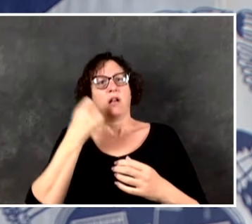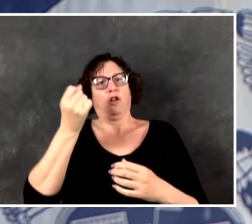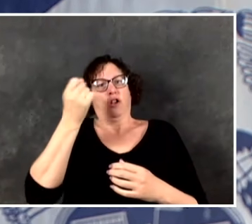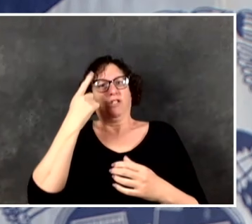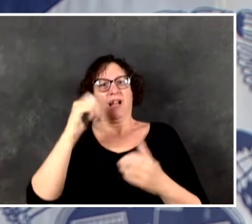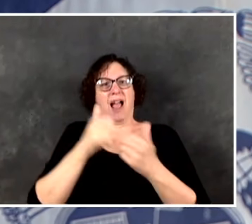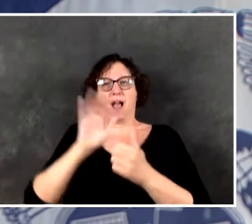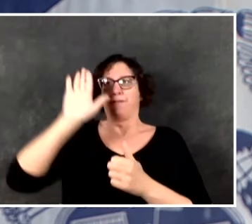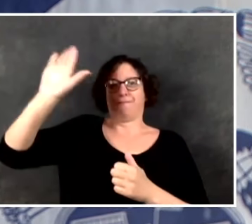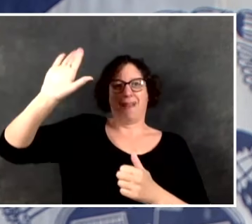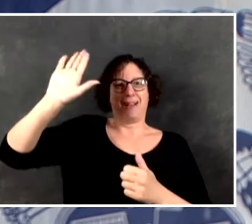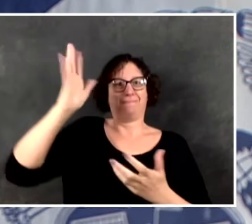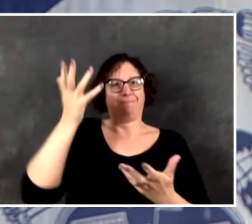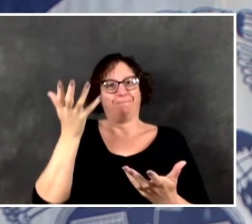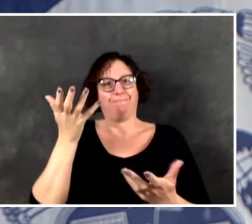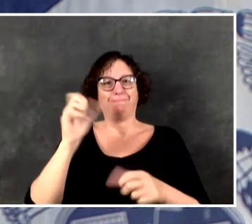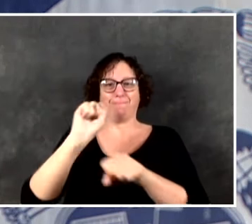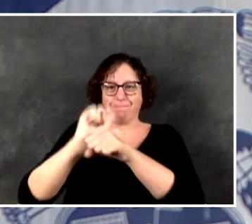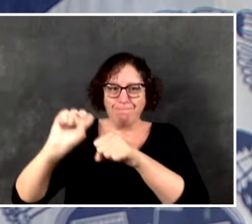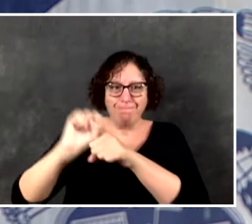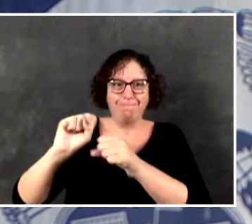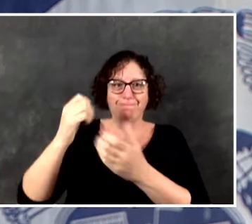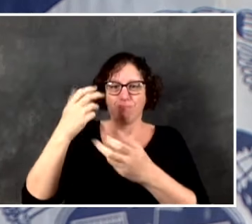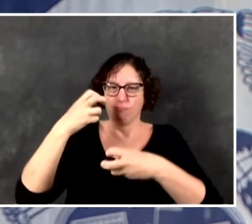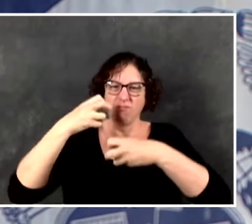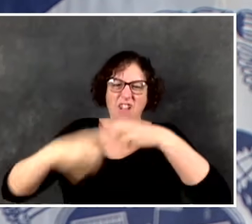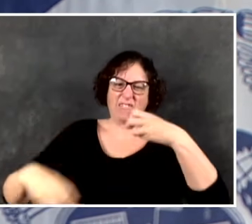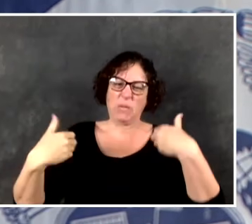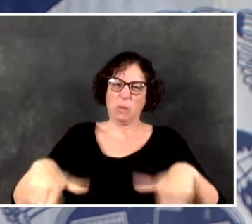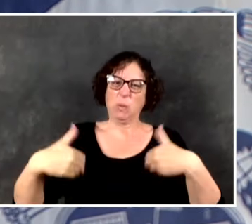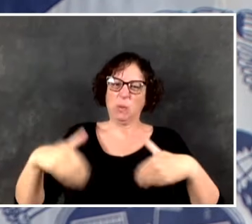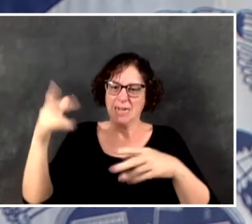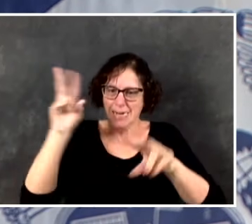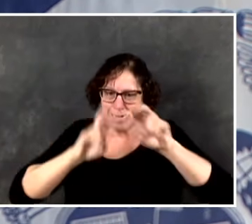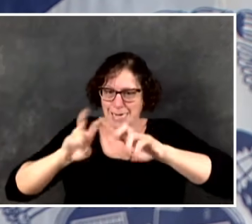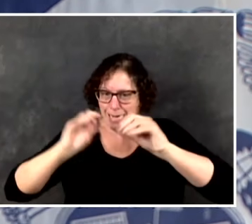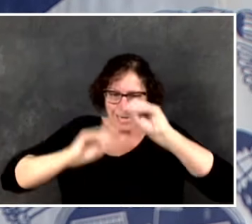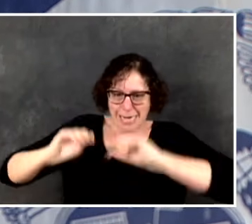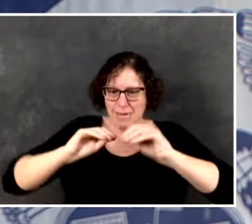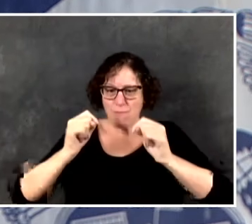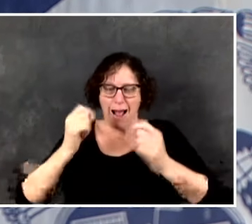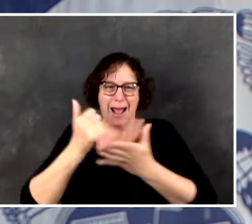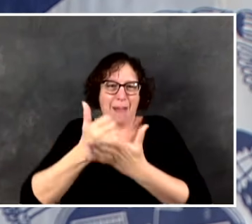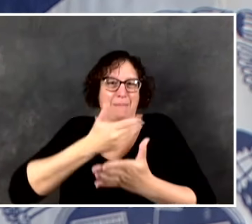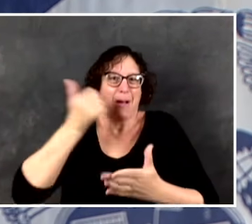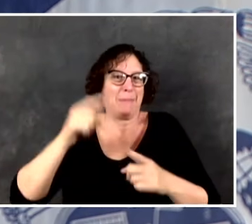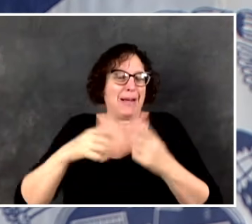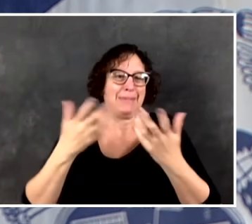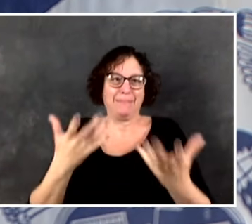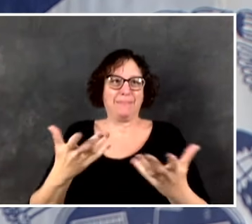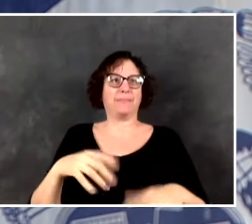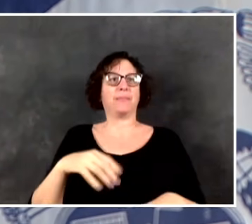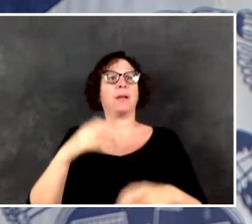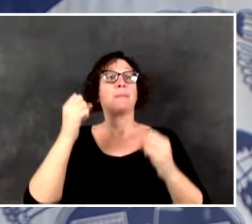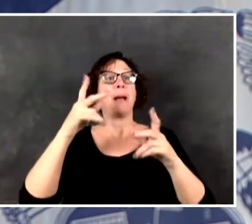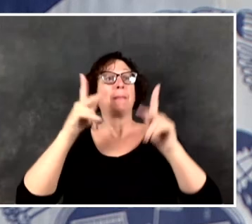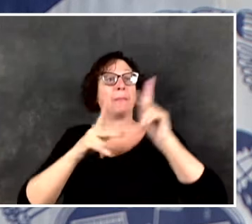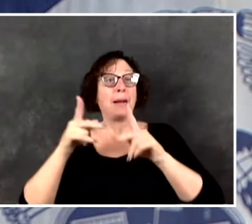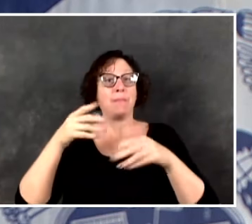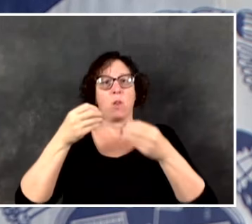TSIUAITON, JUST LIKE I AM IN TERMS OF MSASIVE LOSS OF REVENUE AND SO MANY PEOPLE OUT OF WORK AND SO MANY PEOPLE HURTING. AND THE FEDERAL